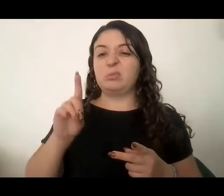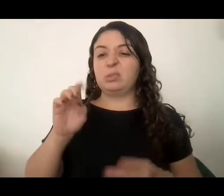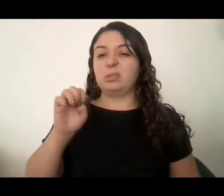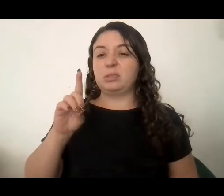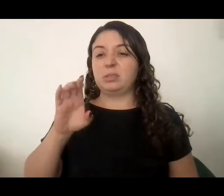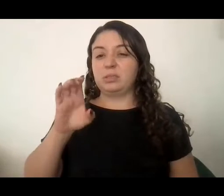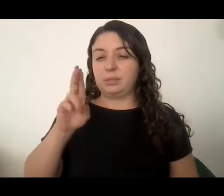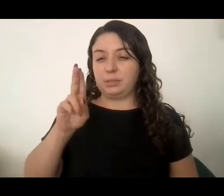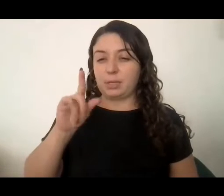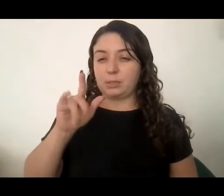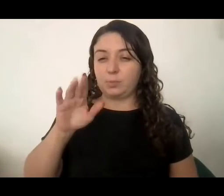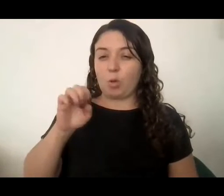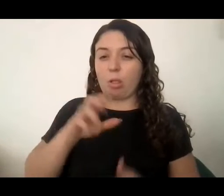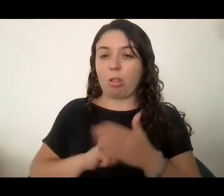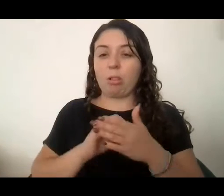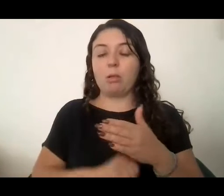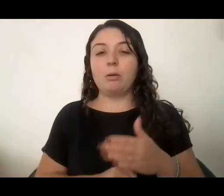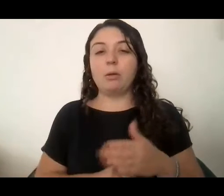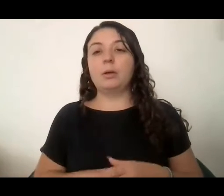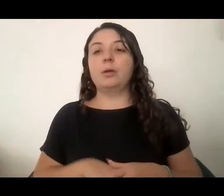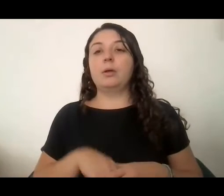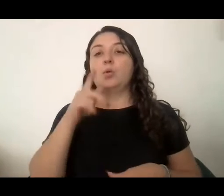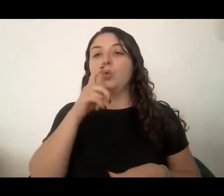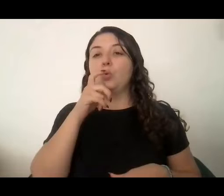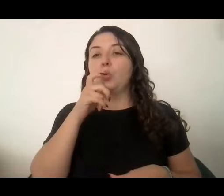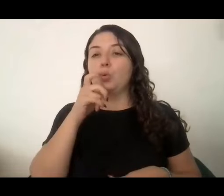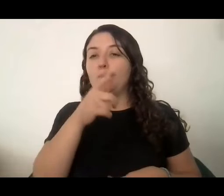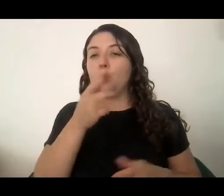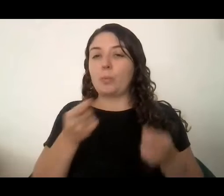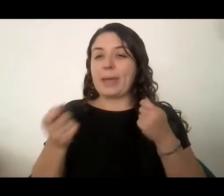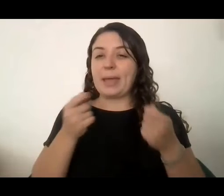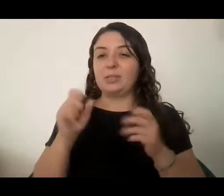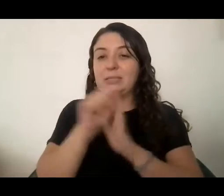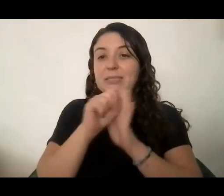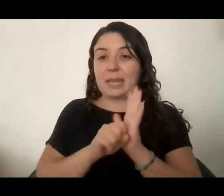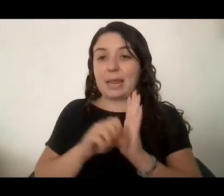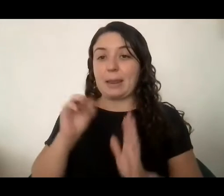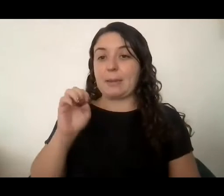those programs are administered by the state Medicaid agencies. And so those agencies you